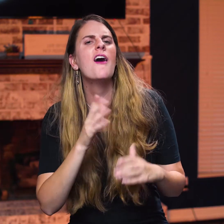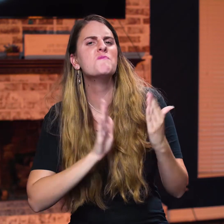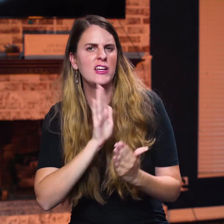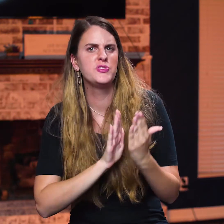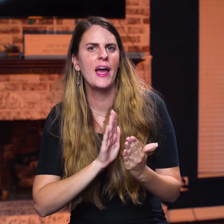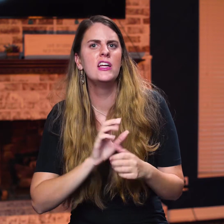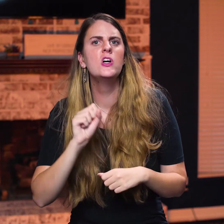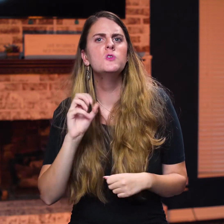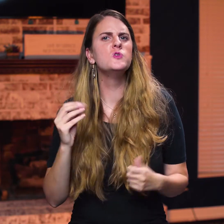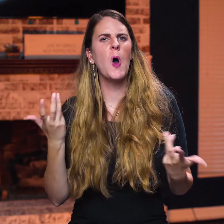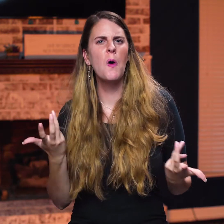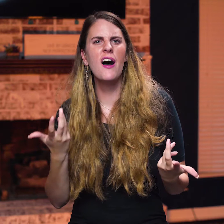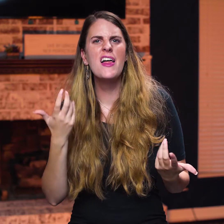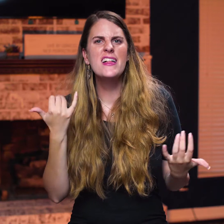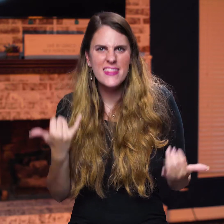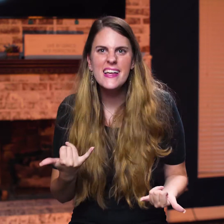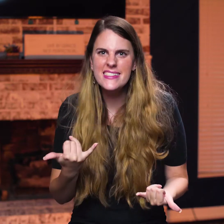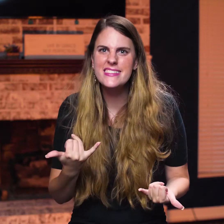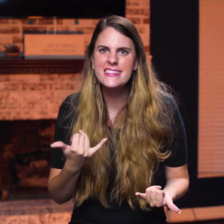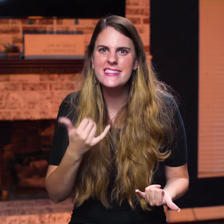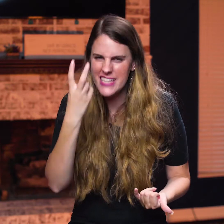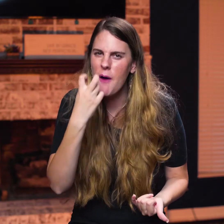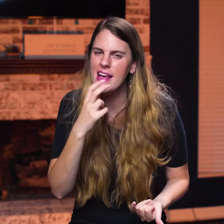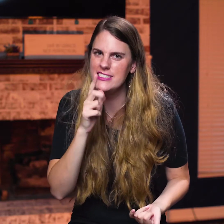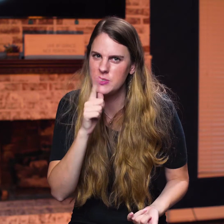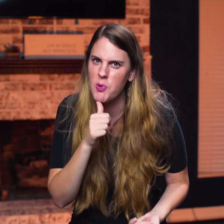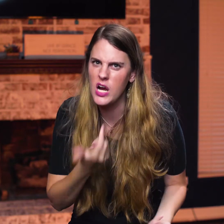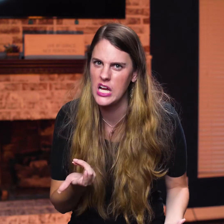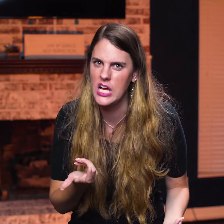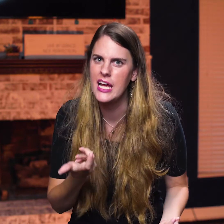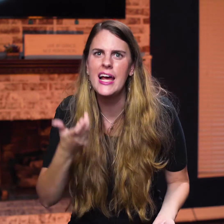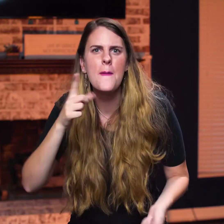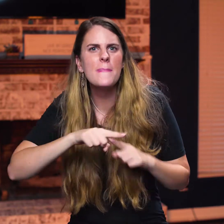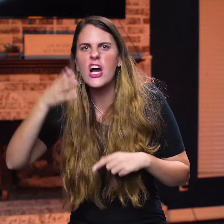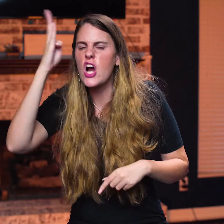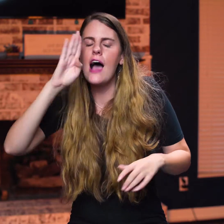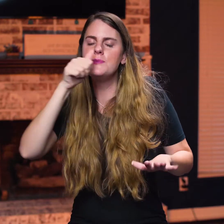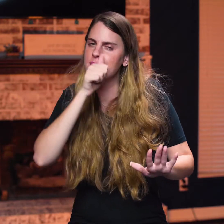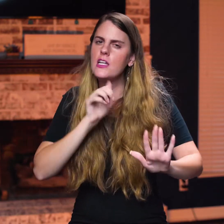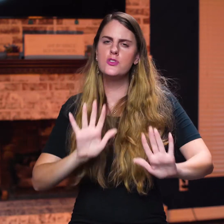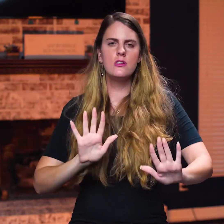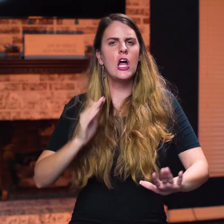face-to-face, so this is doubly disappointing. But God is patient—